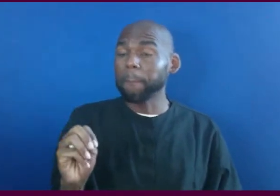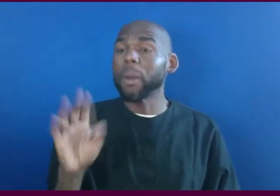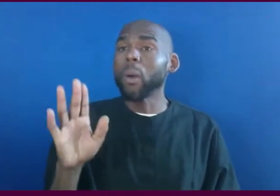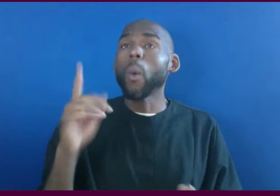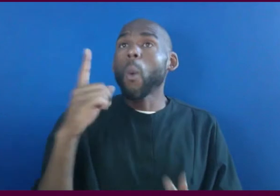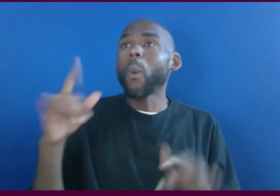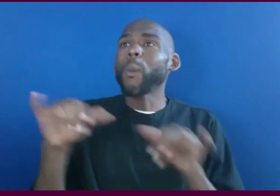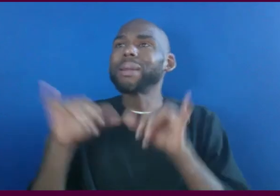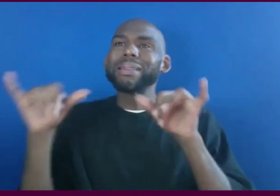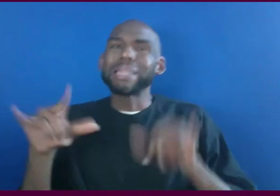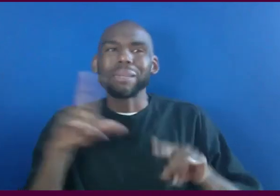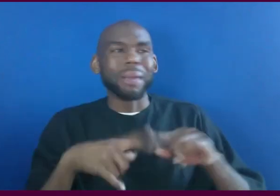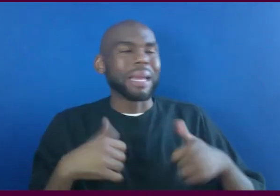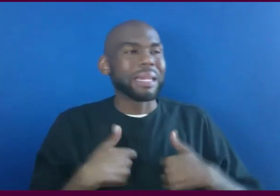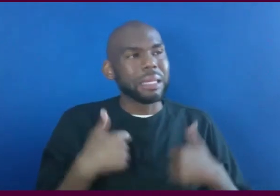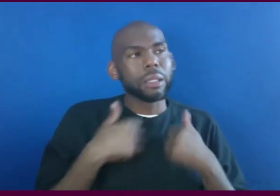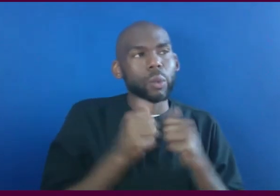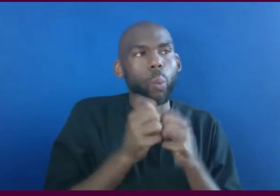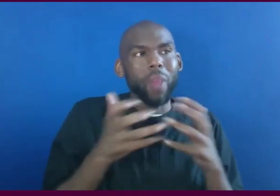Like one system really can't exist without the other.